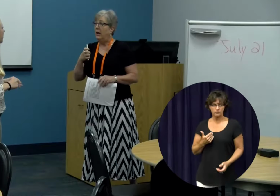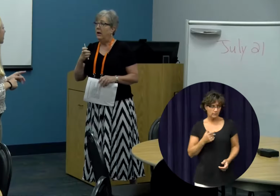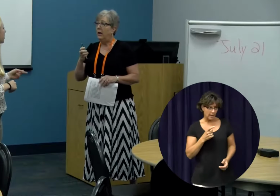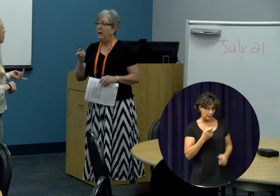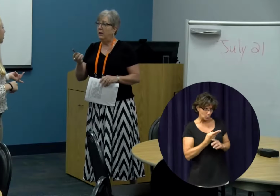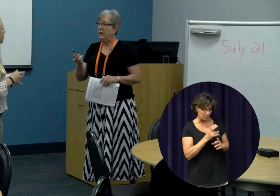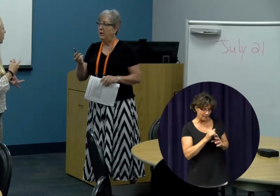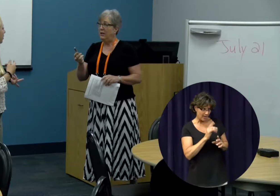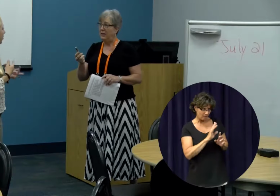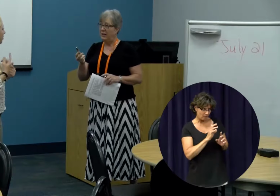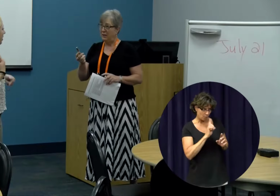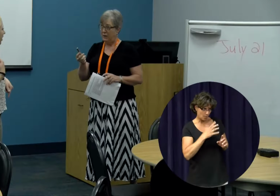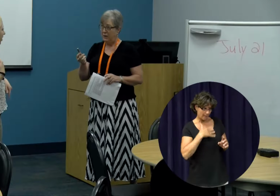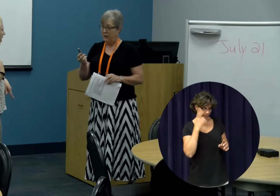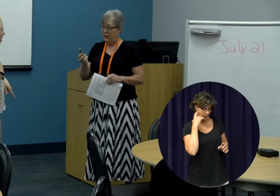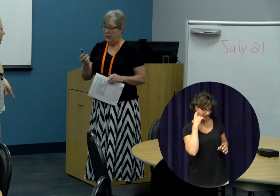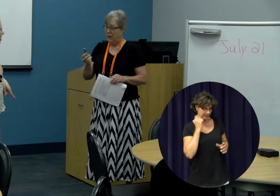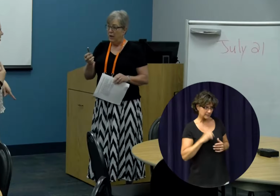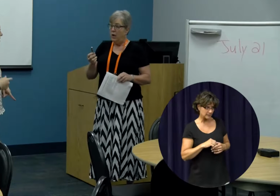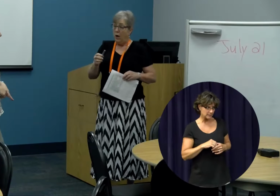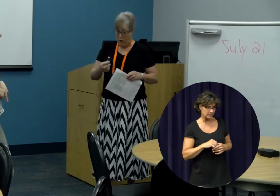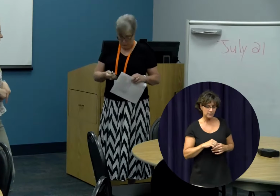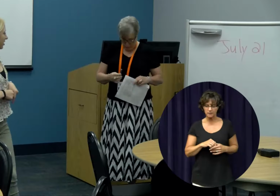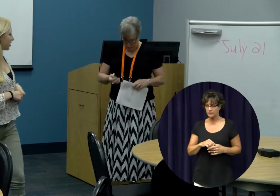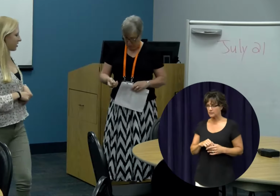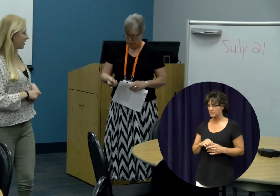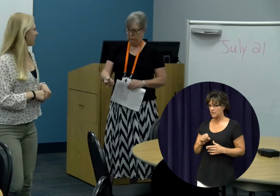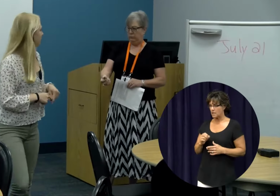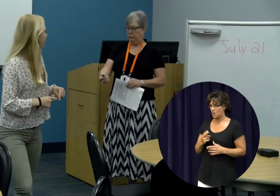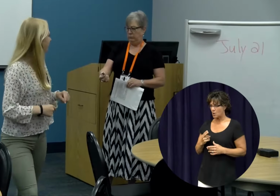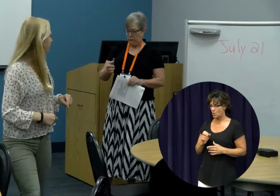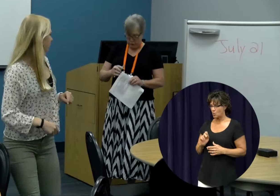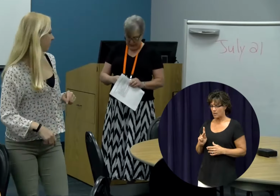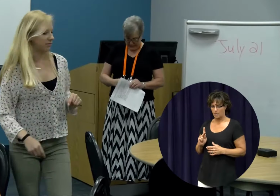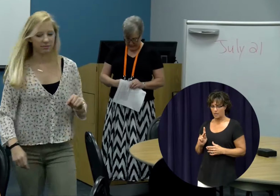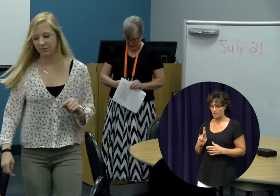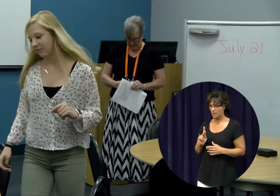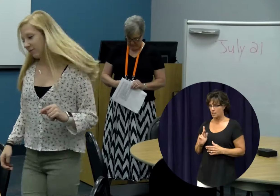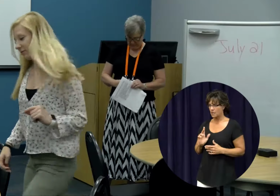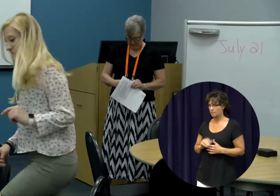But I need you to wear that, so it goes to my hearing aid. Oh, ok?